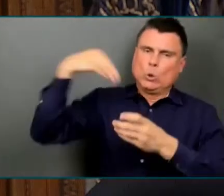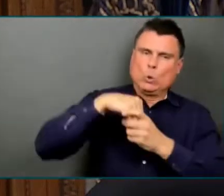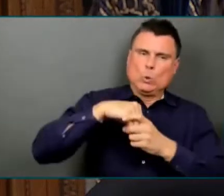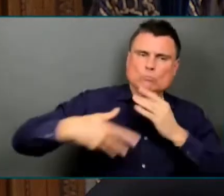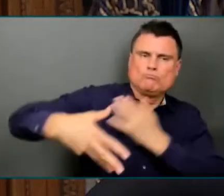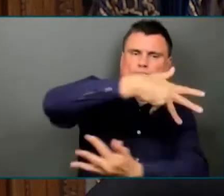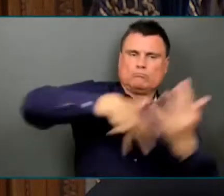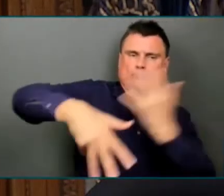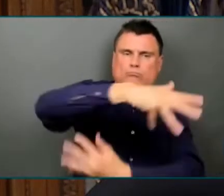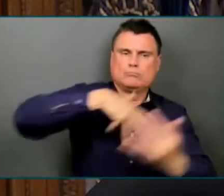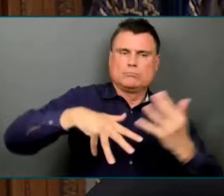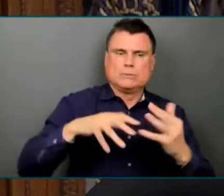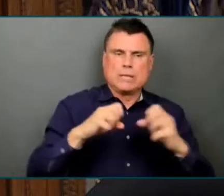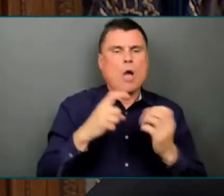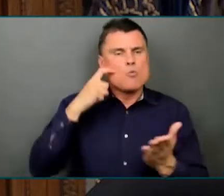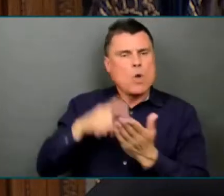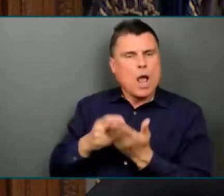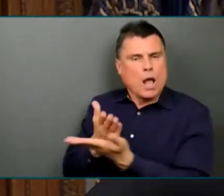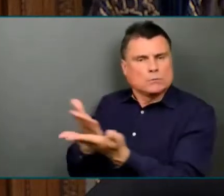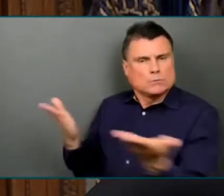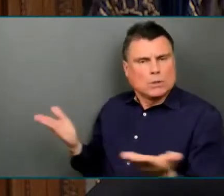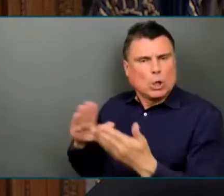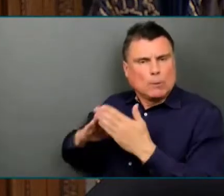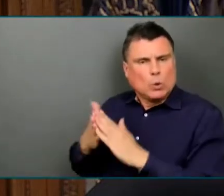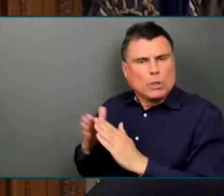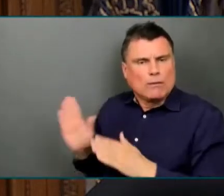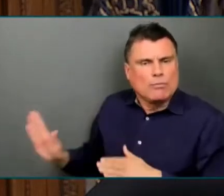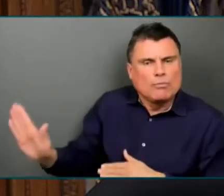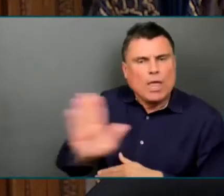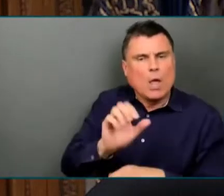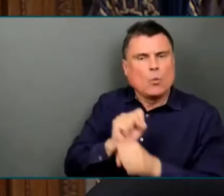workplaces that are actively working to remove barriers to accessibility and inclusion.